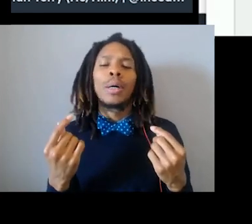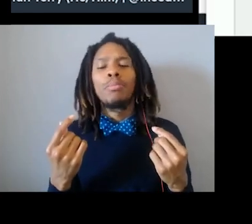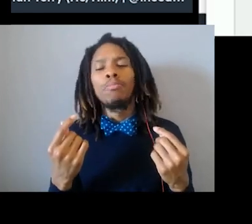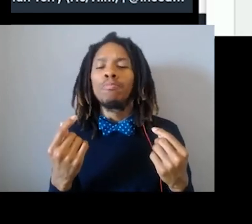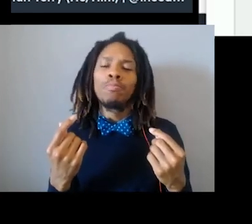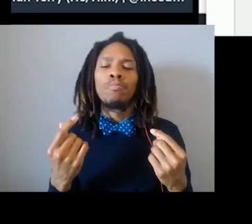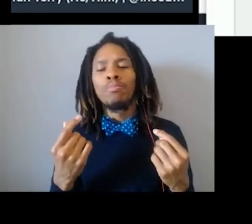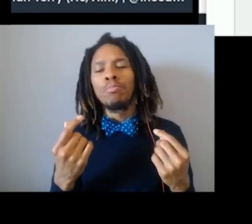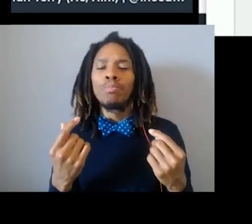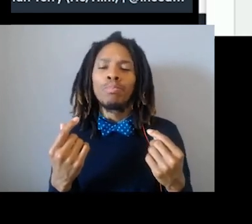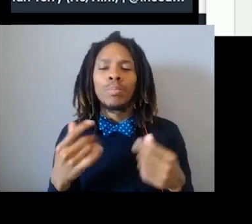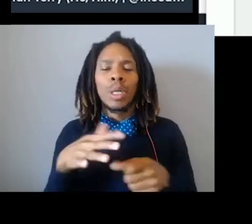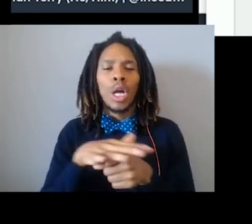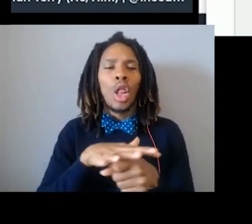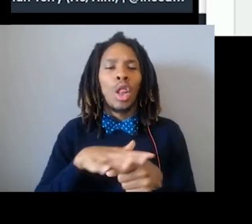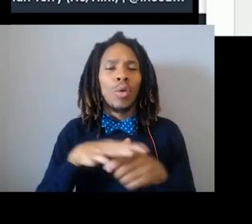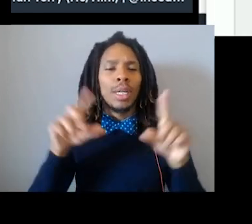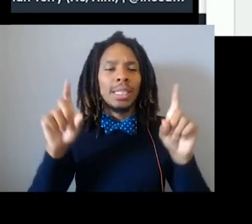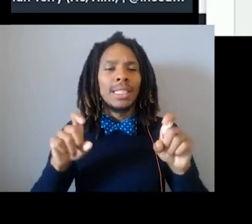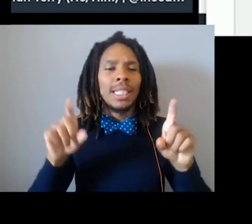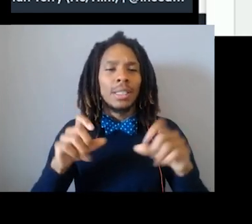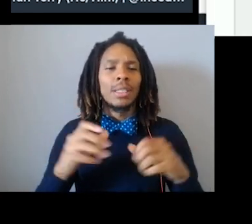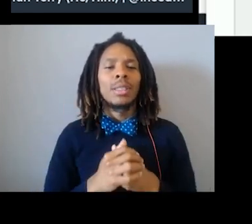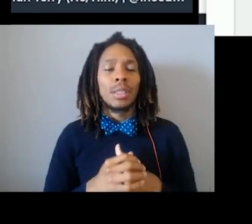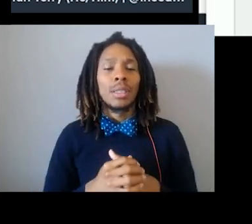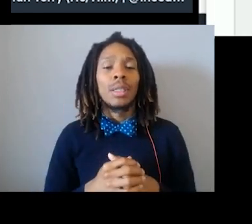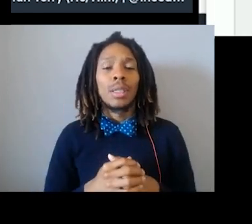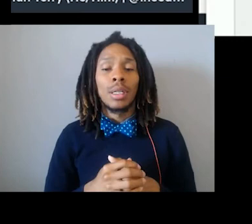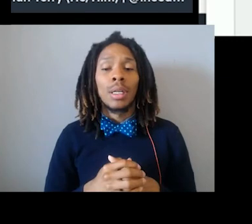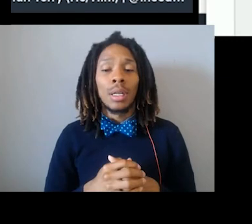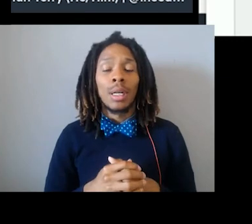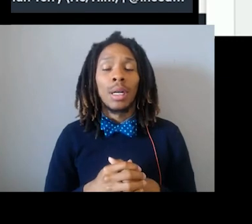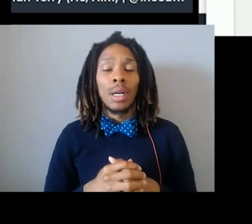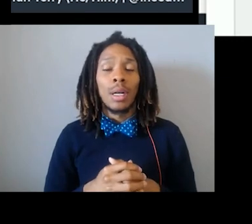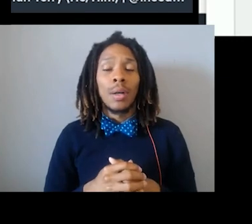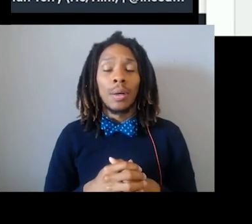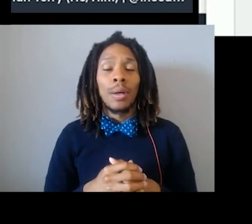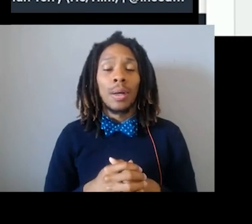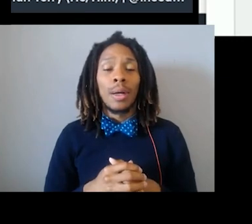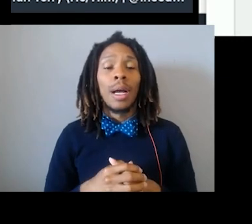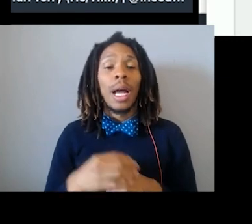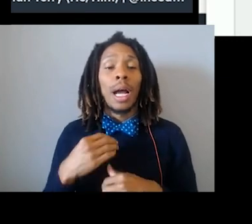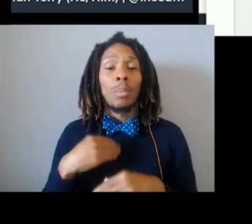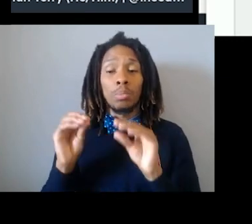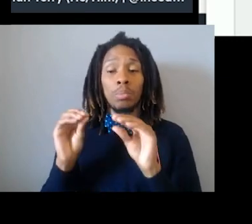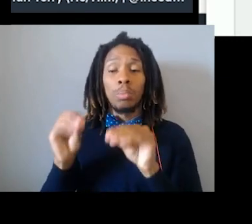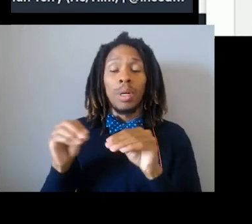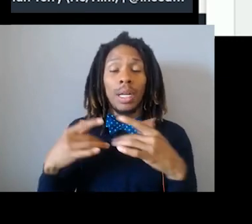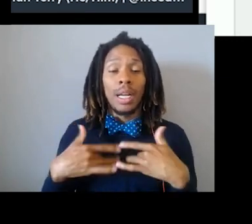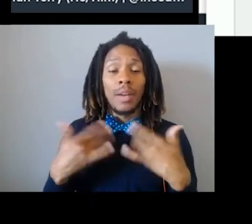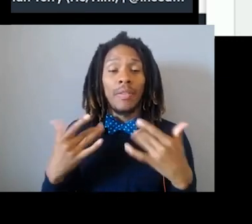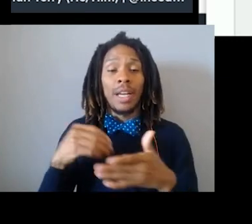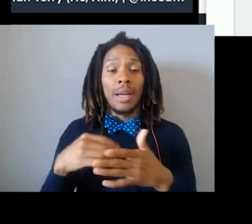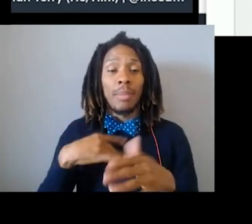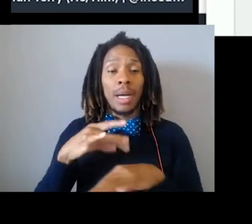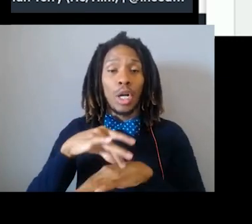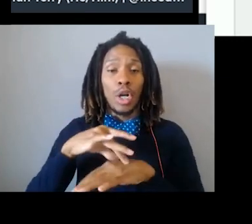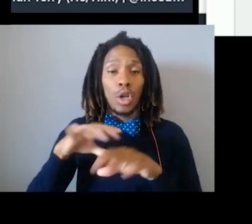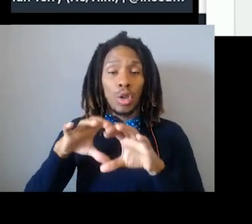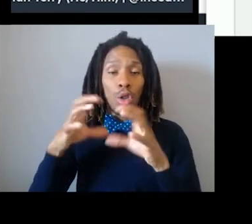local test, right? So what I'm gonna do here is I'm going to put an event in my global bus. And if you remember before,